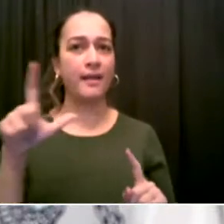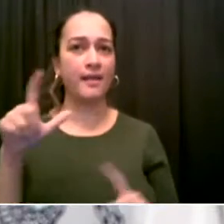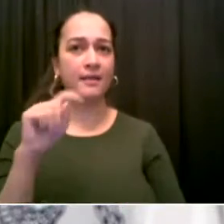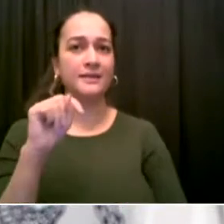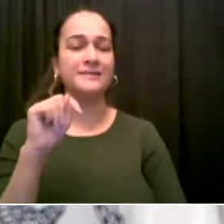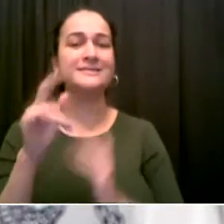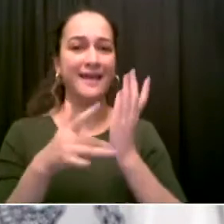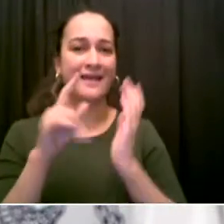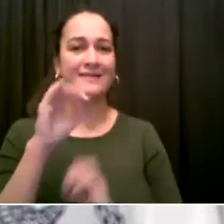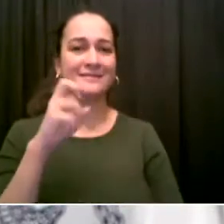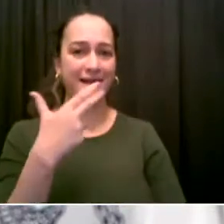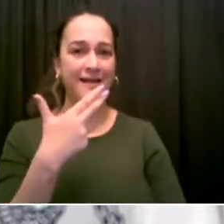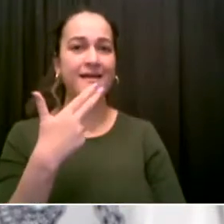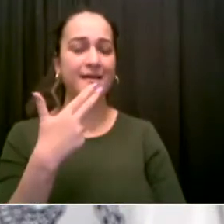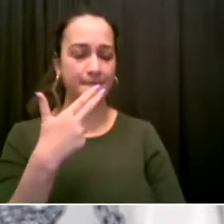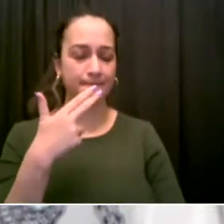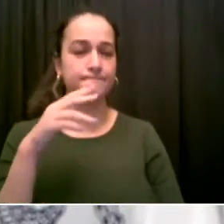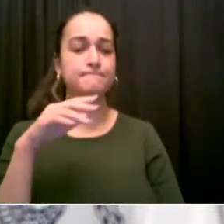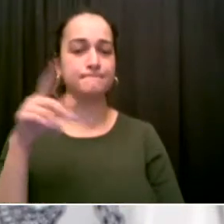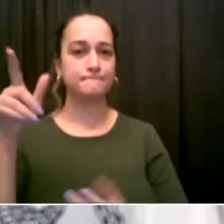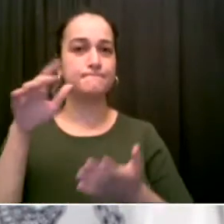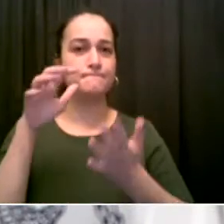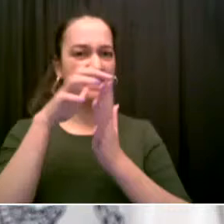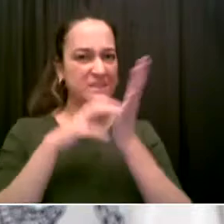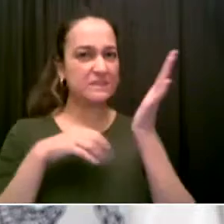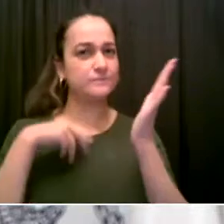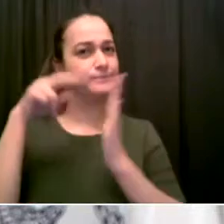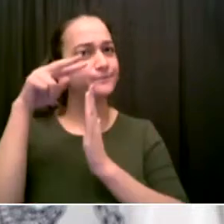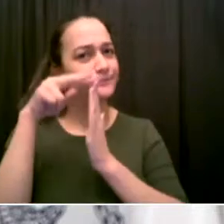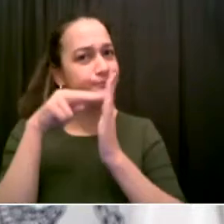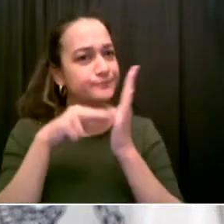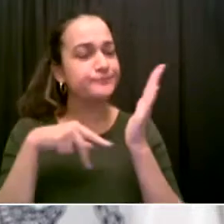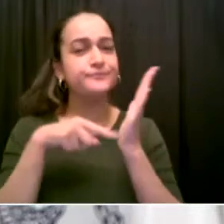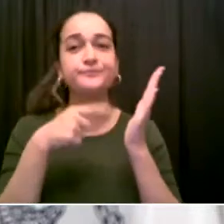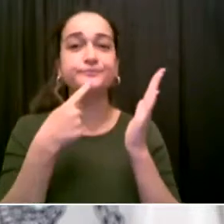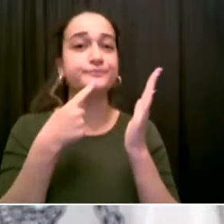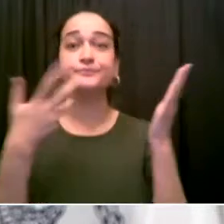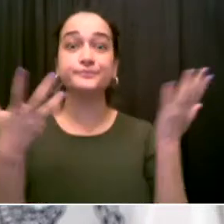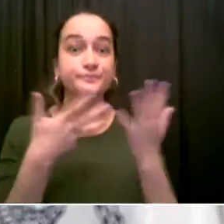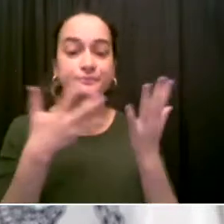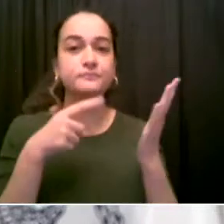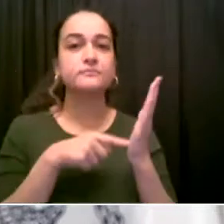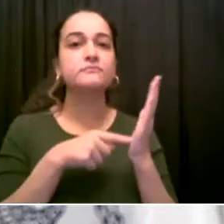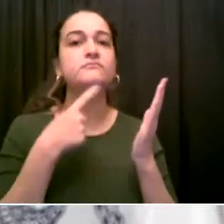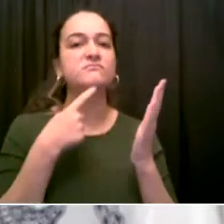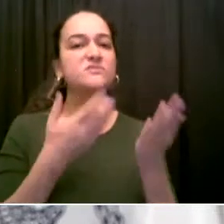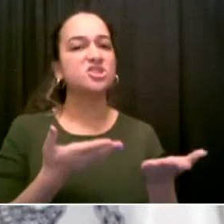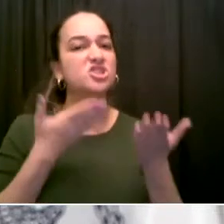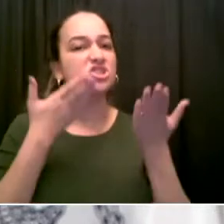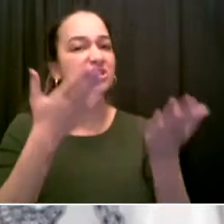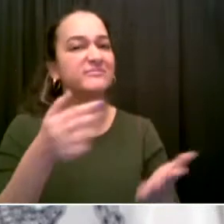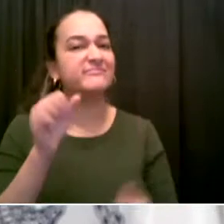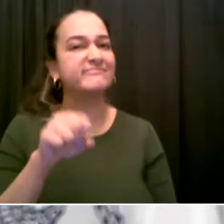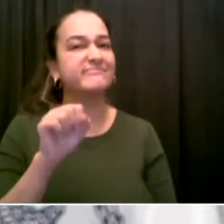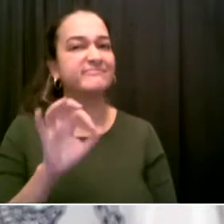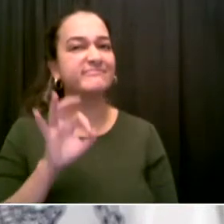DO WITH THE REPORT THAT CAME OUT THIS WEEK. A BUNCH OF SUGGESTIONS THAT